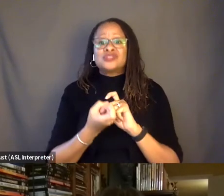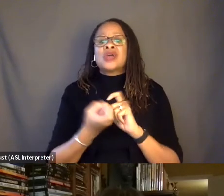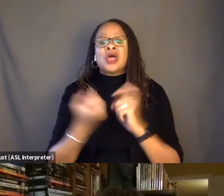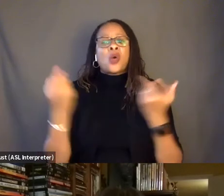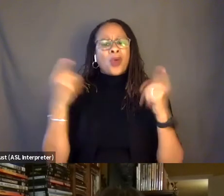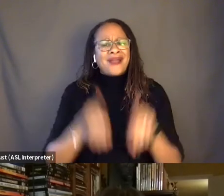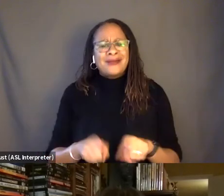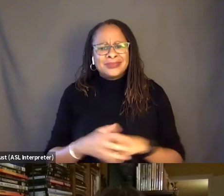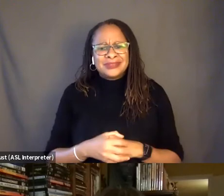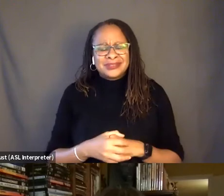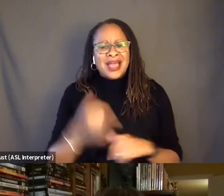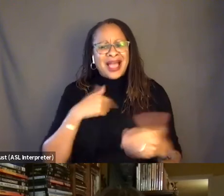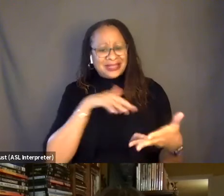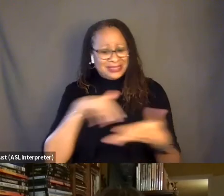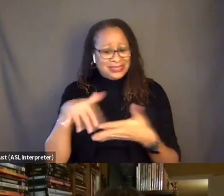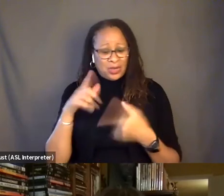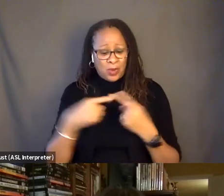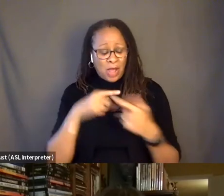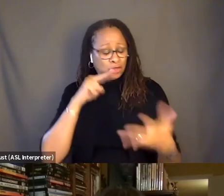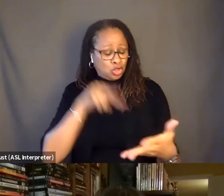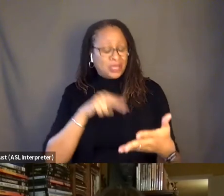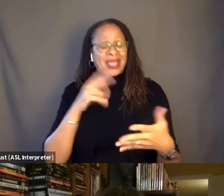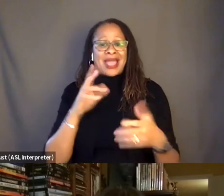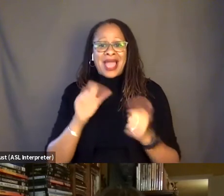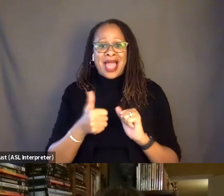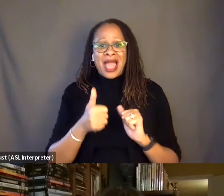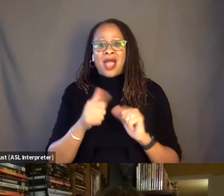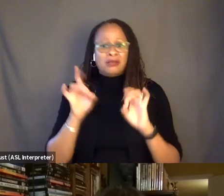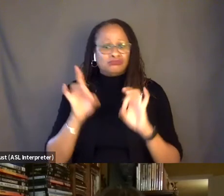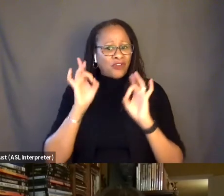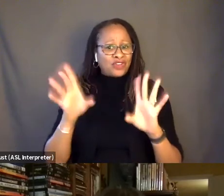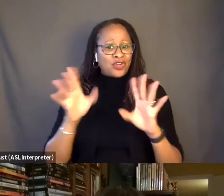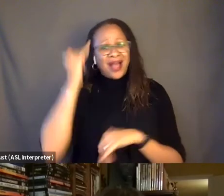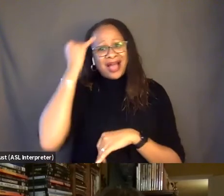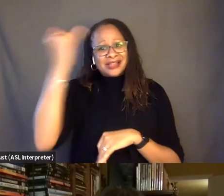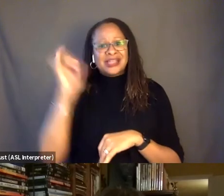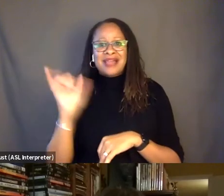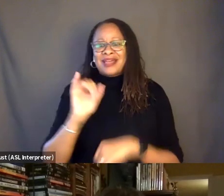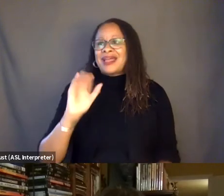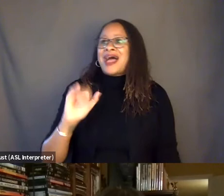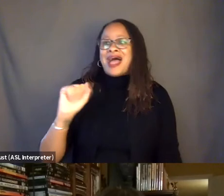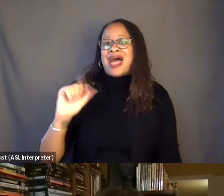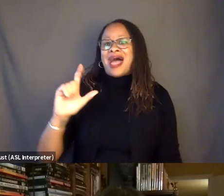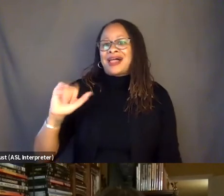You know, I studied this when I was looking at how virulent ideology of groups like Al-Qaeda changes people.